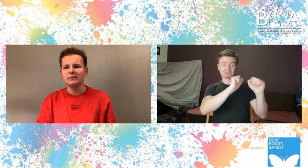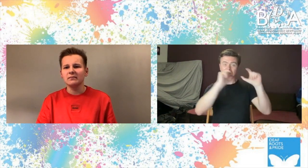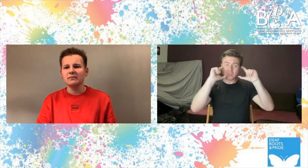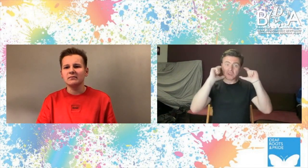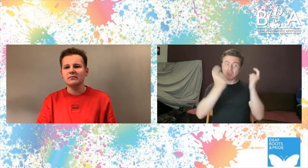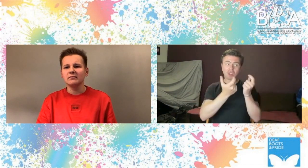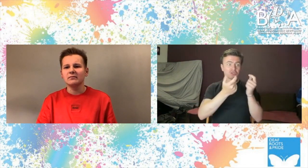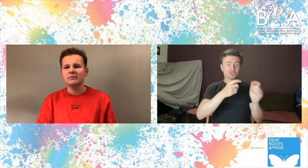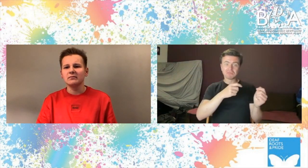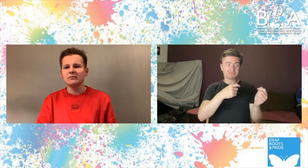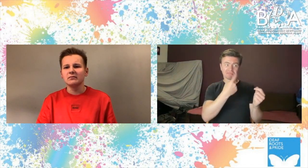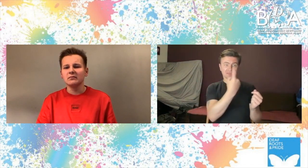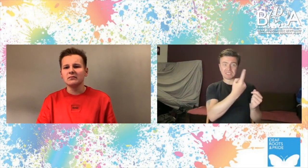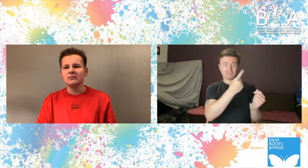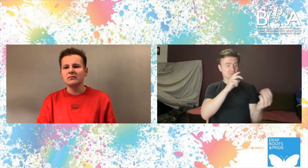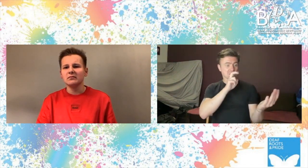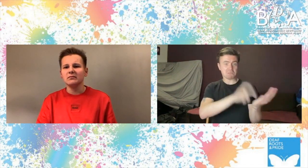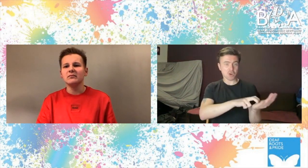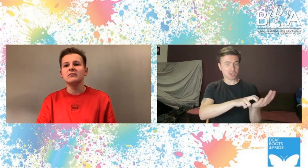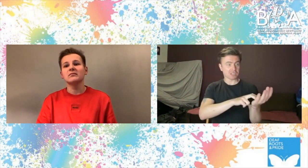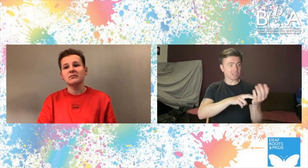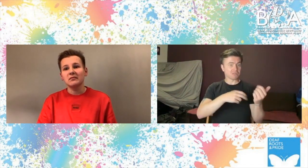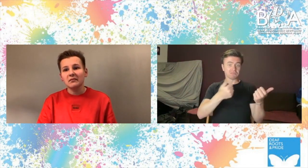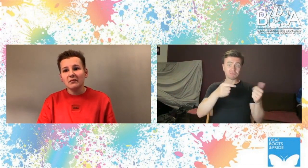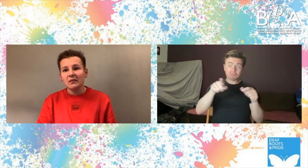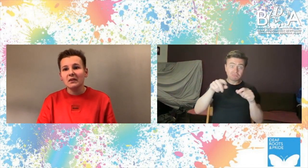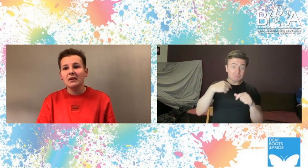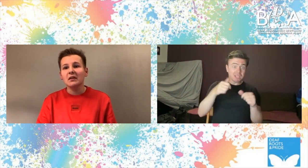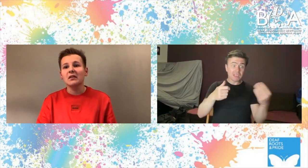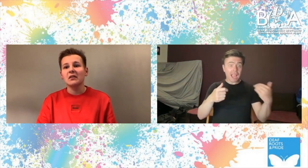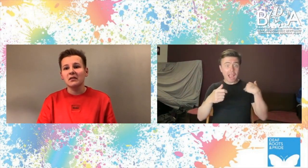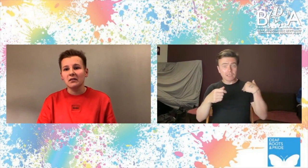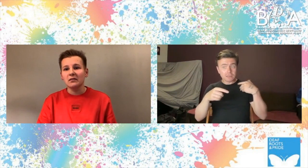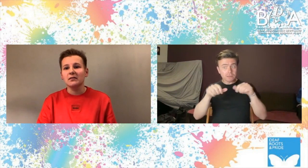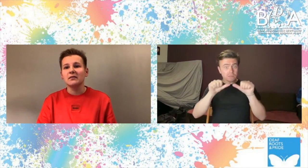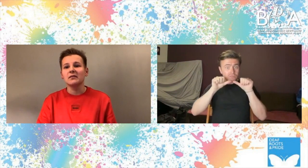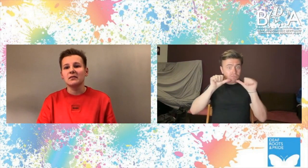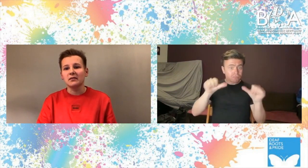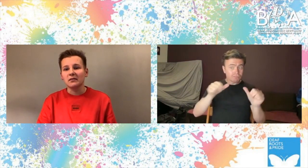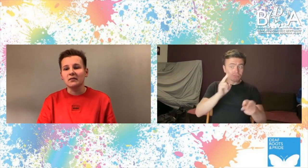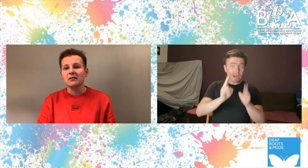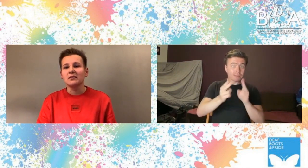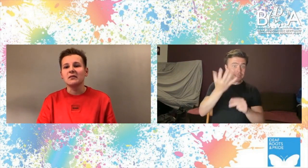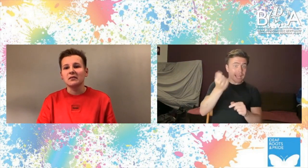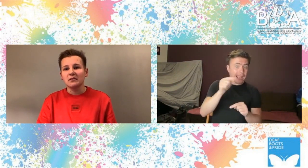The college booked all the interpreters and asked me if I was happy with the